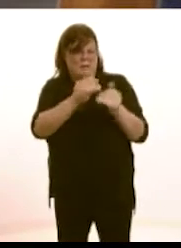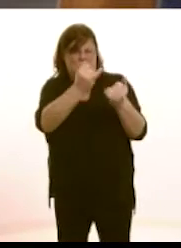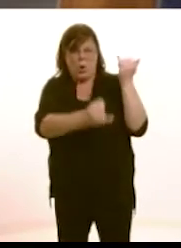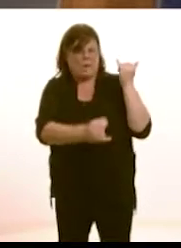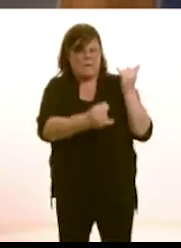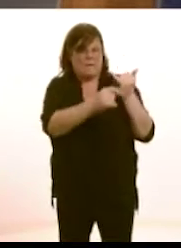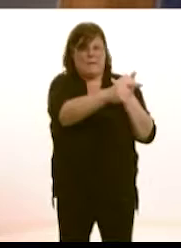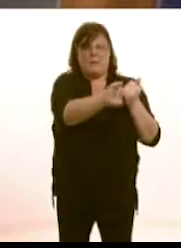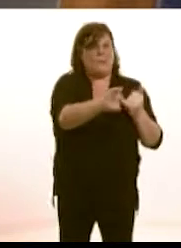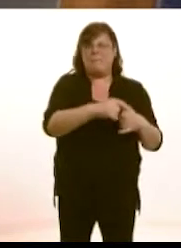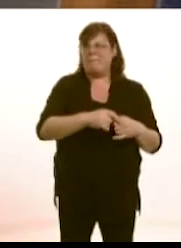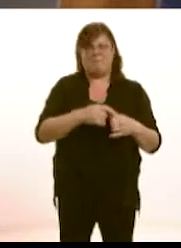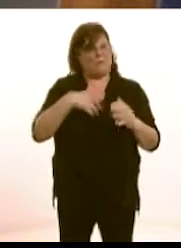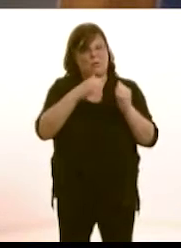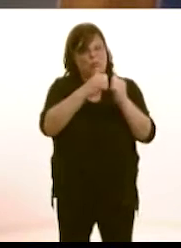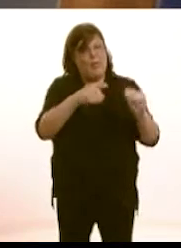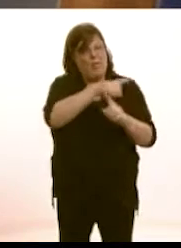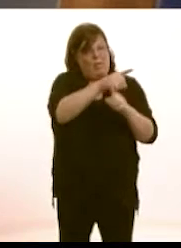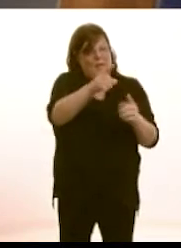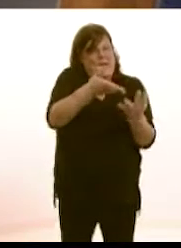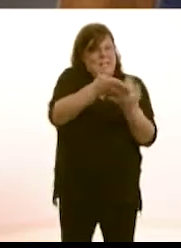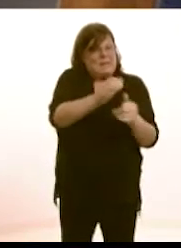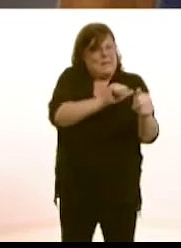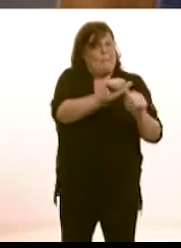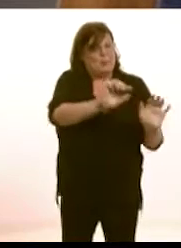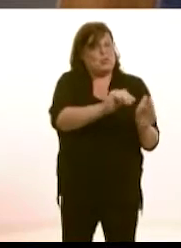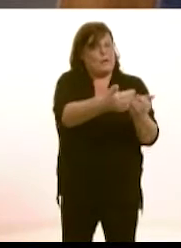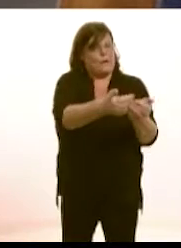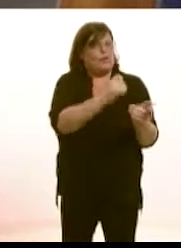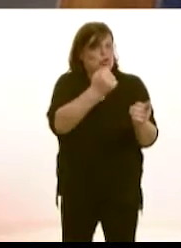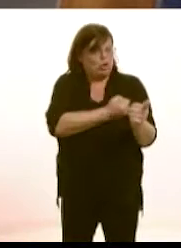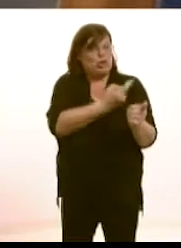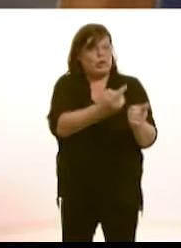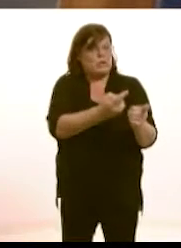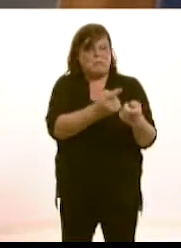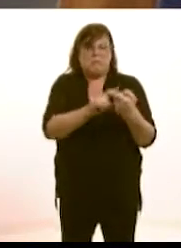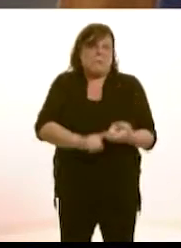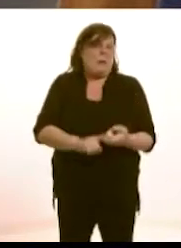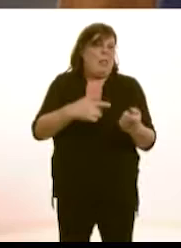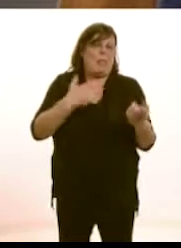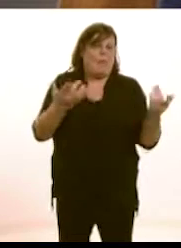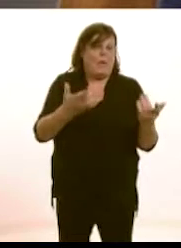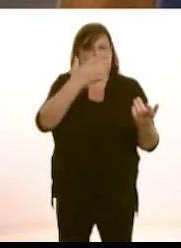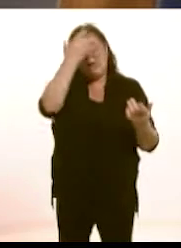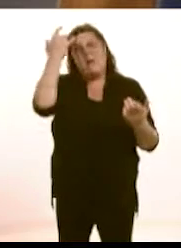I think people living in rural areas should have access to the best services that are available. I remember this argument about colorectal surgery in Bronglais.